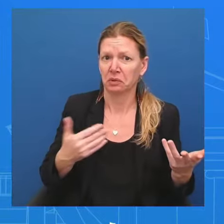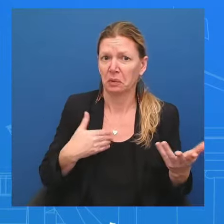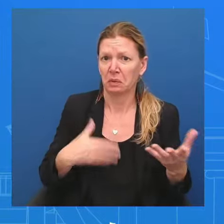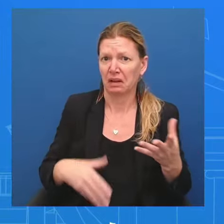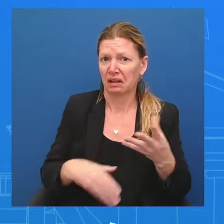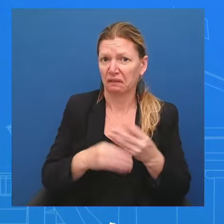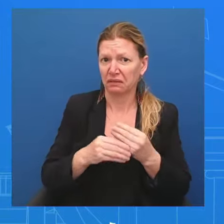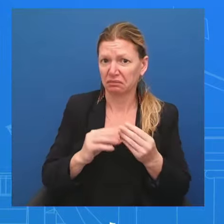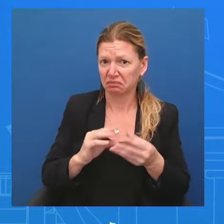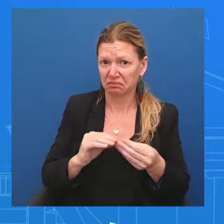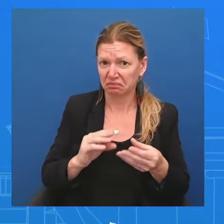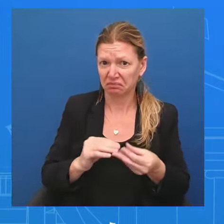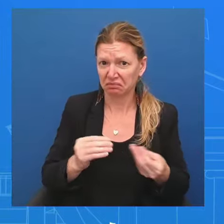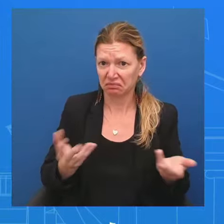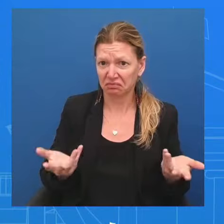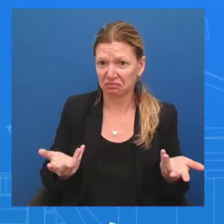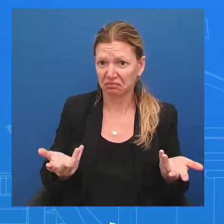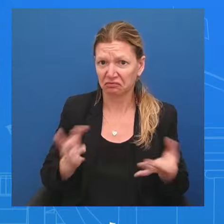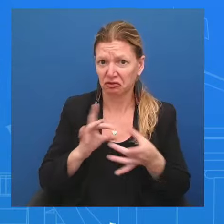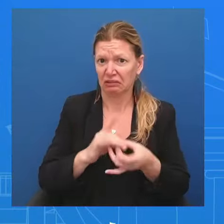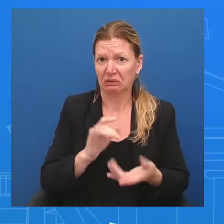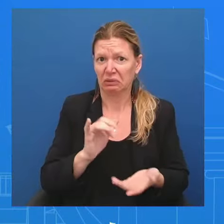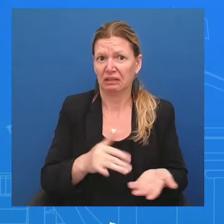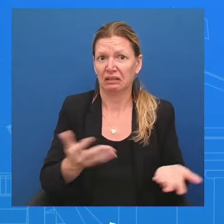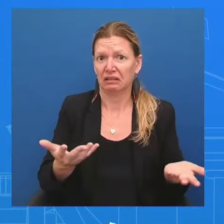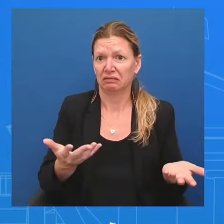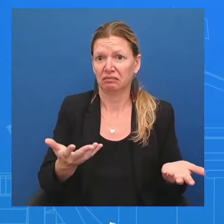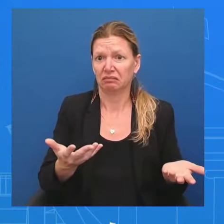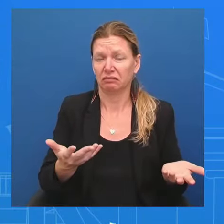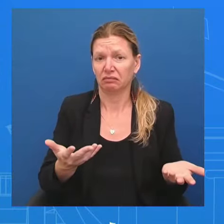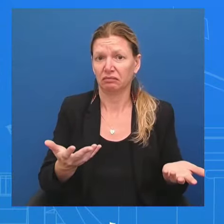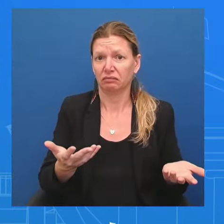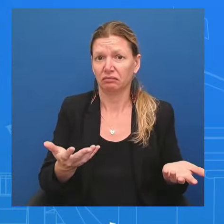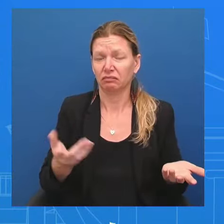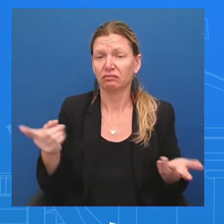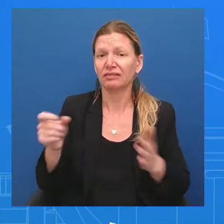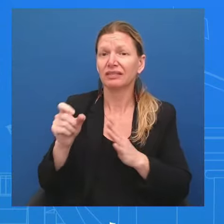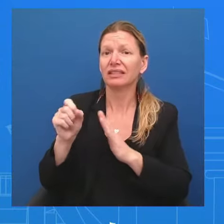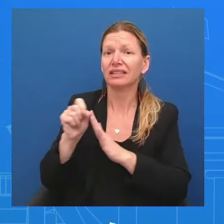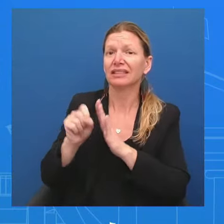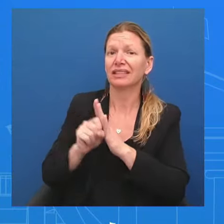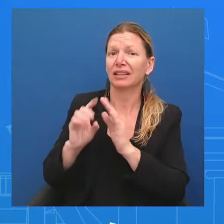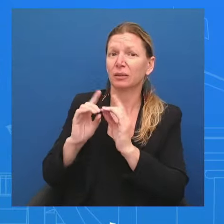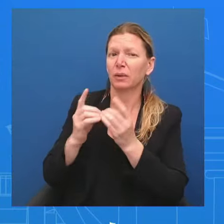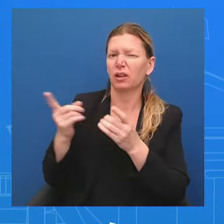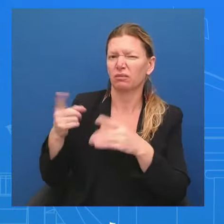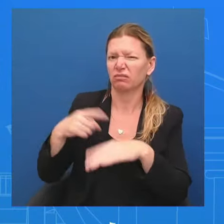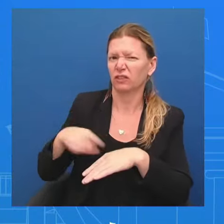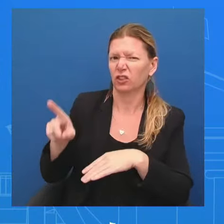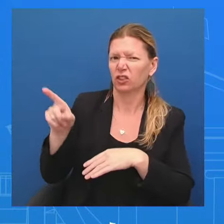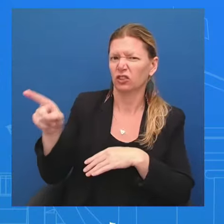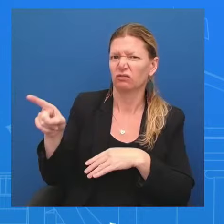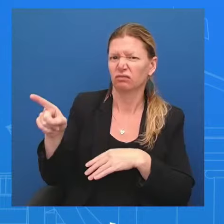I would refer you obviously as the State Department, just last week made some announcement, so I would refer you to the State Department.